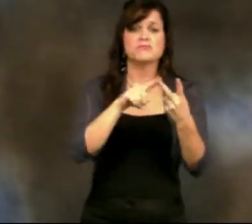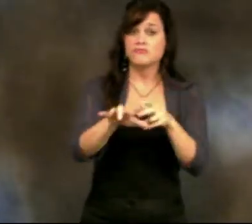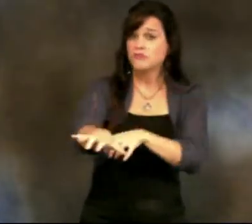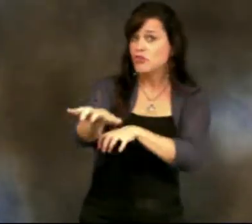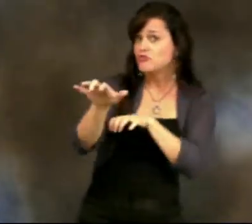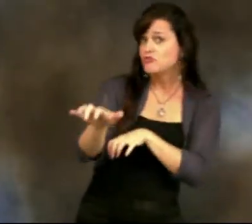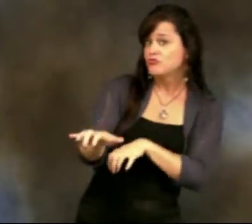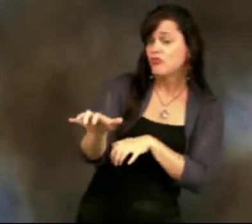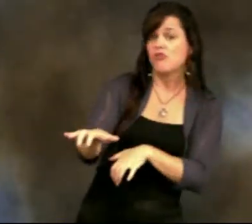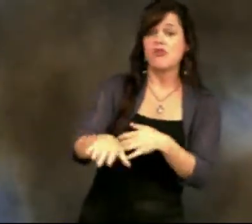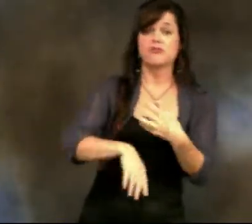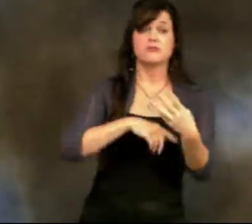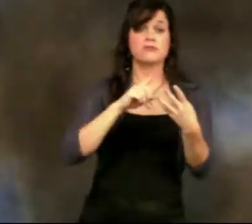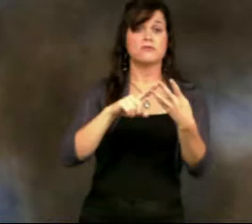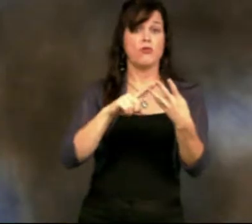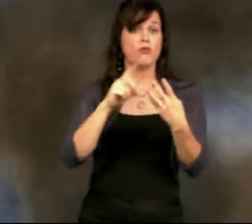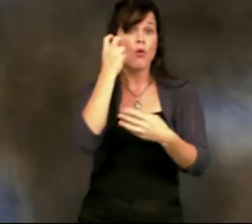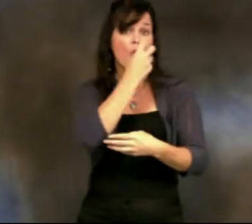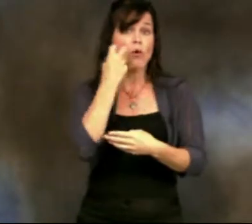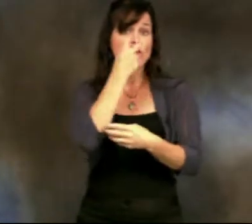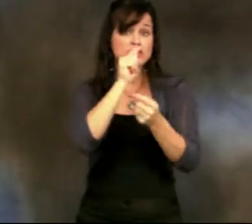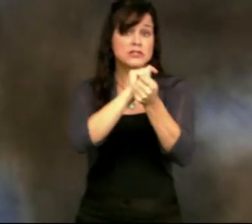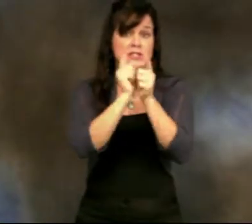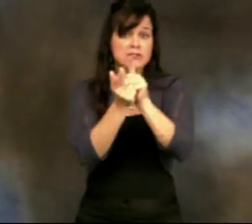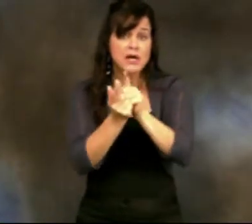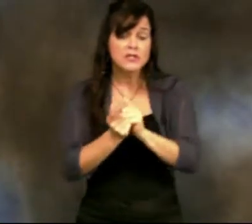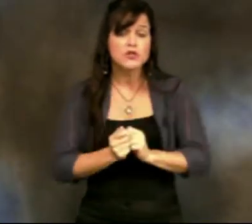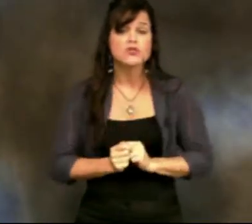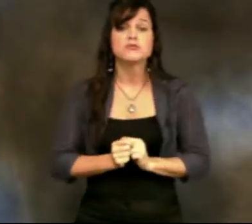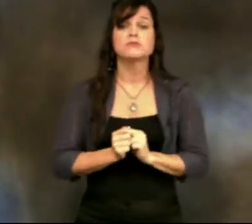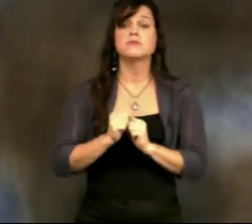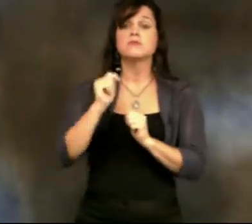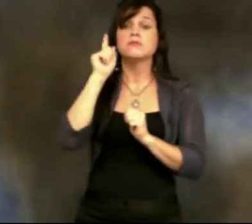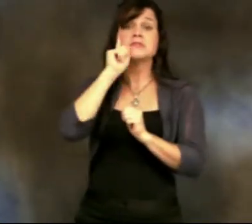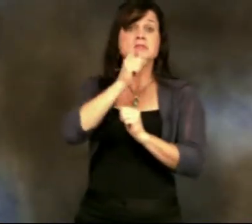Communication access includes but is not limited to sign language interpreters, CART services,